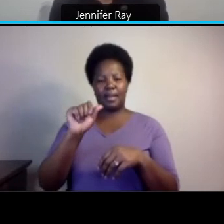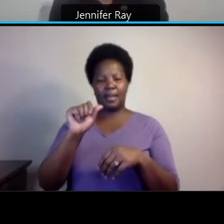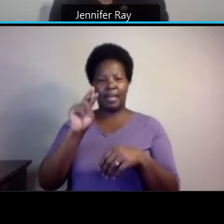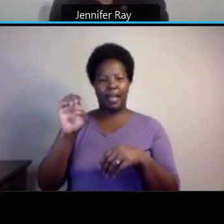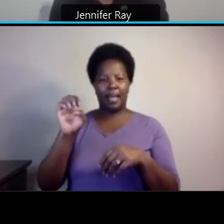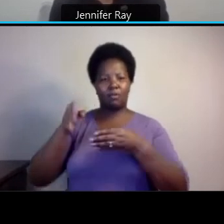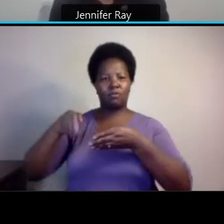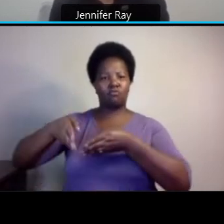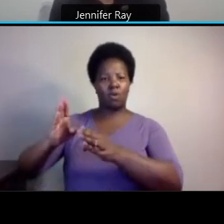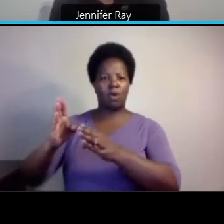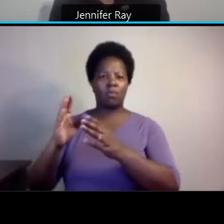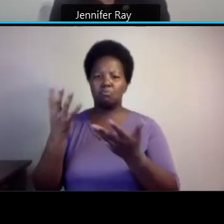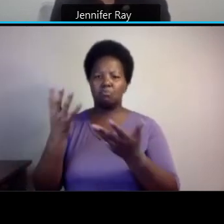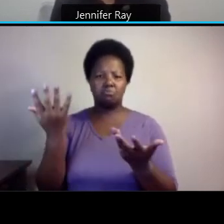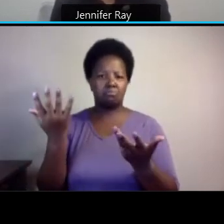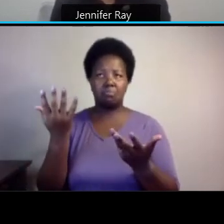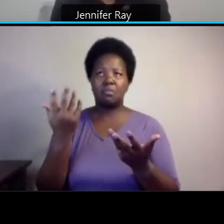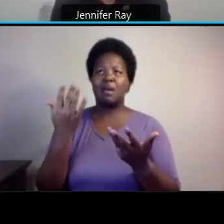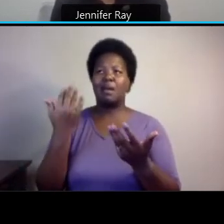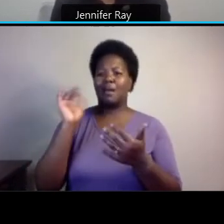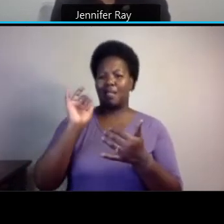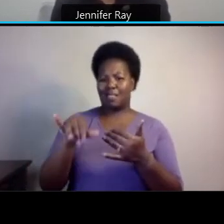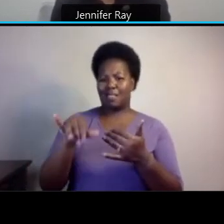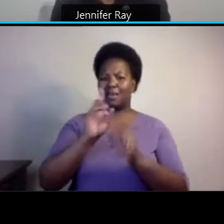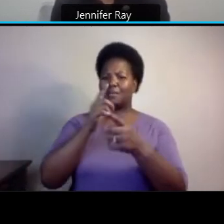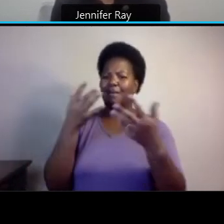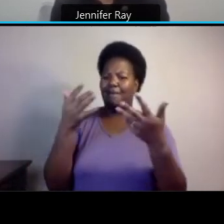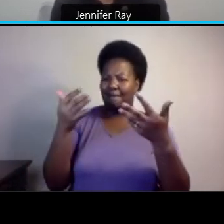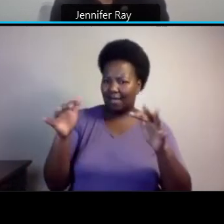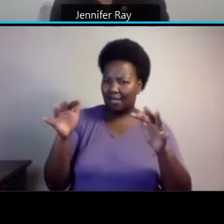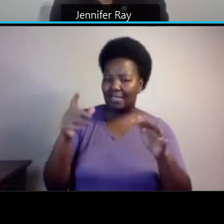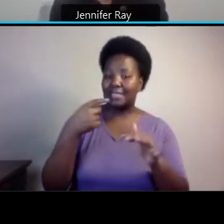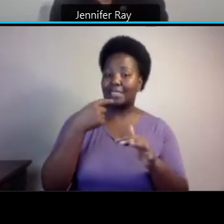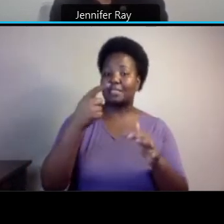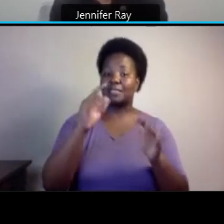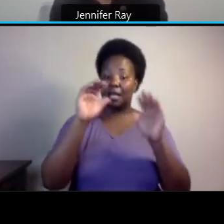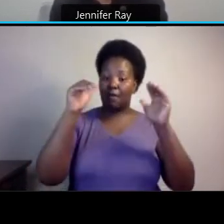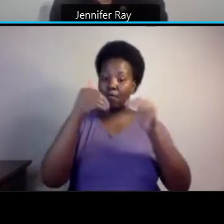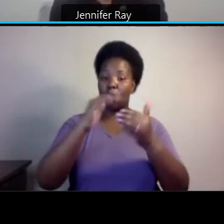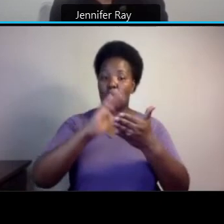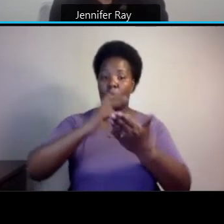as well and that answer that was put in was the focus of the project is the intersection